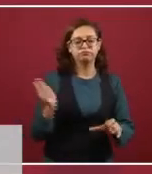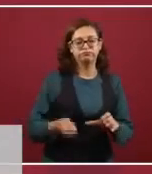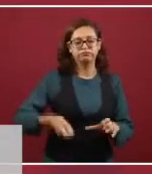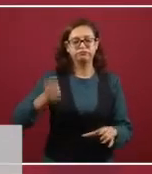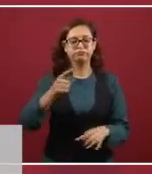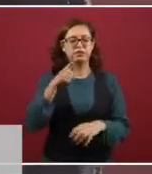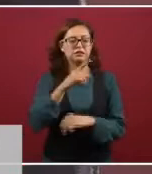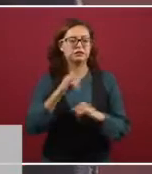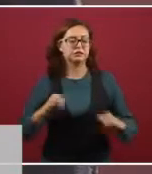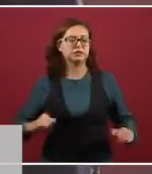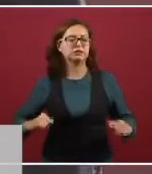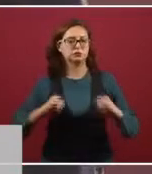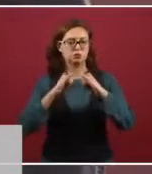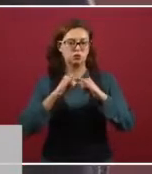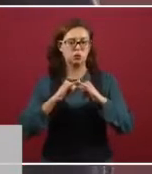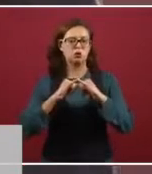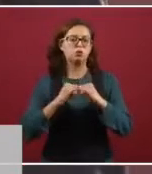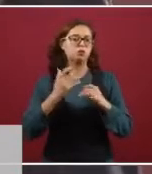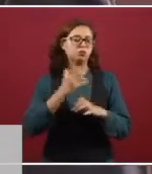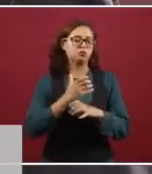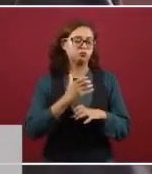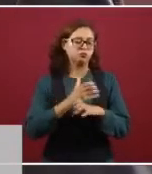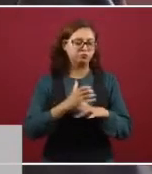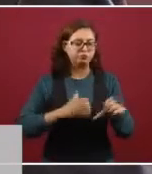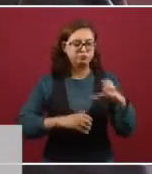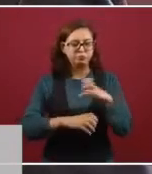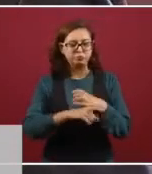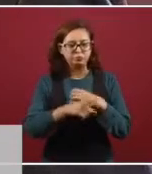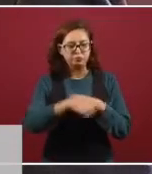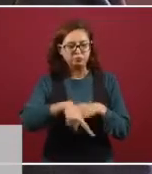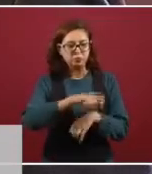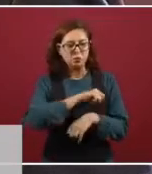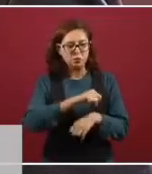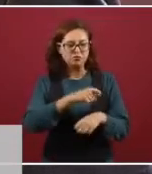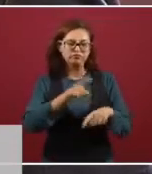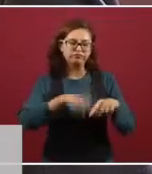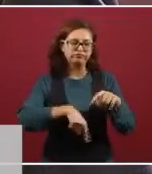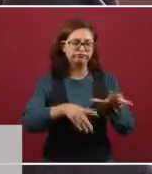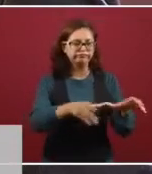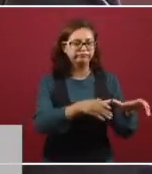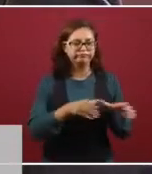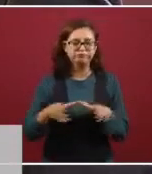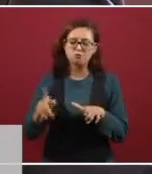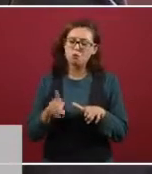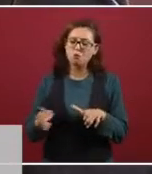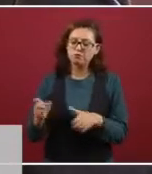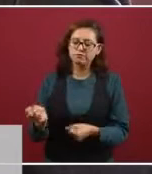The law is complied with by organizing and documenting the migration phenomenon always protecting the human rights of migrants